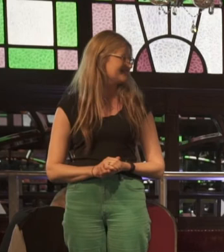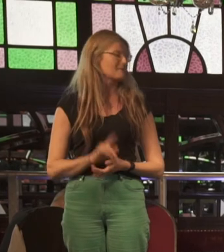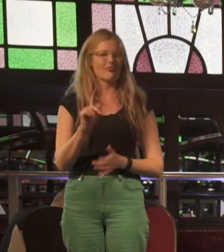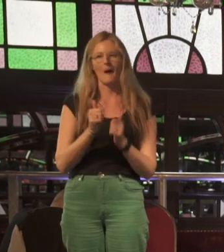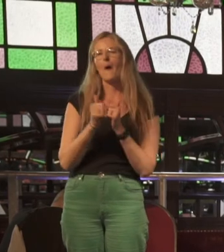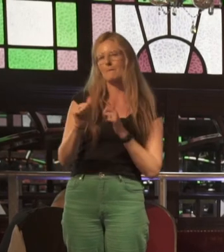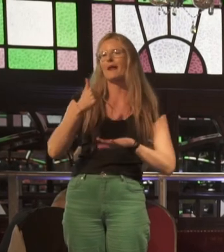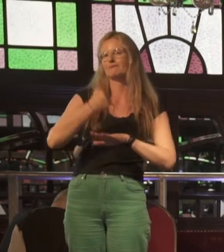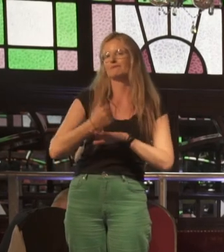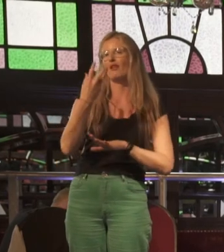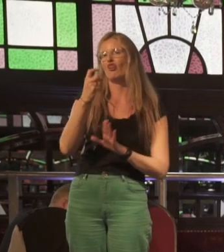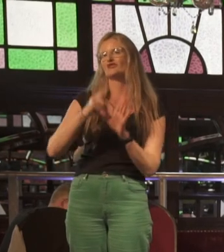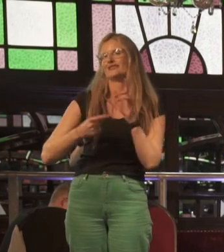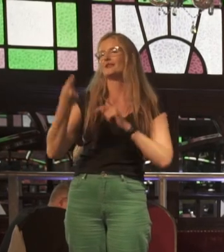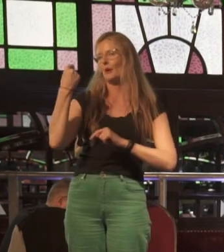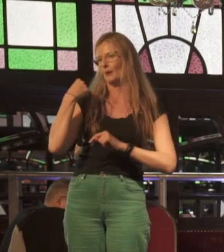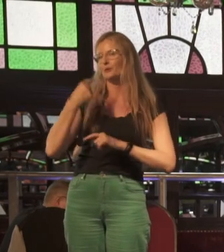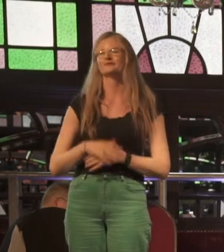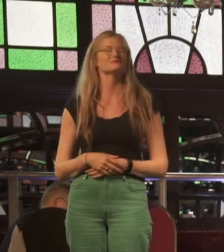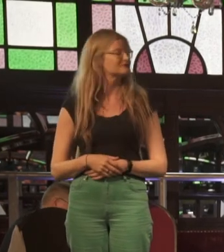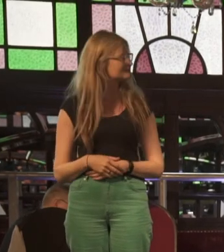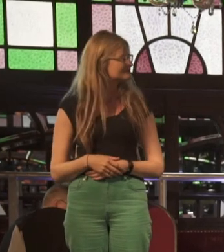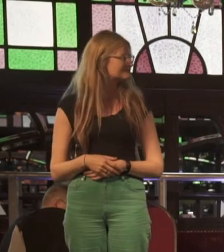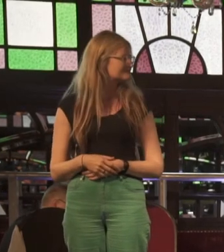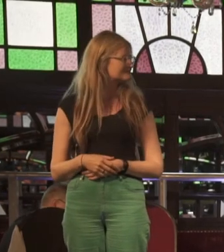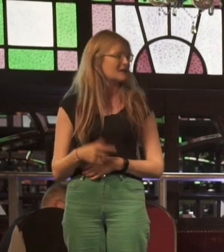Yeah, I wanted to say it's great to be here.